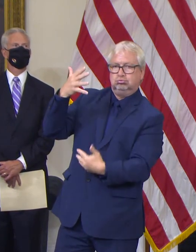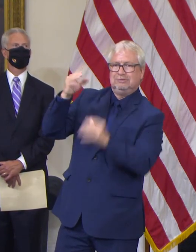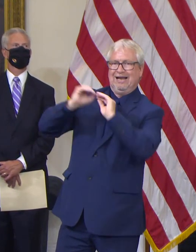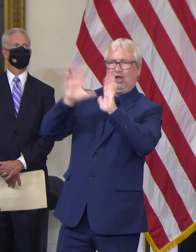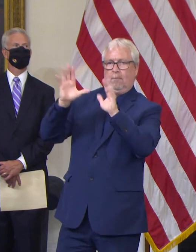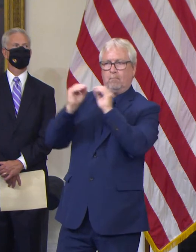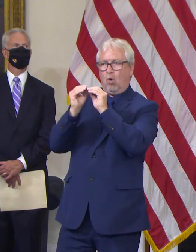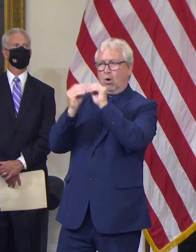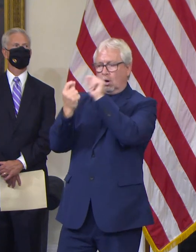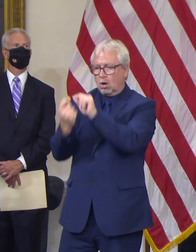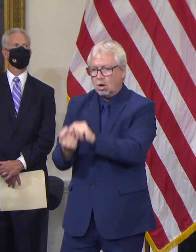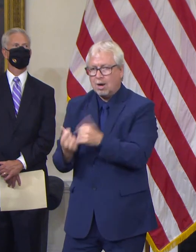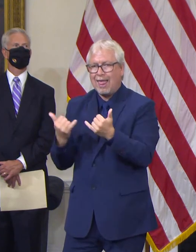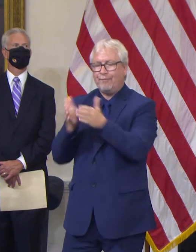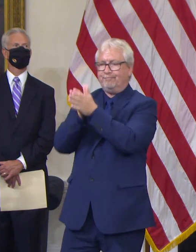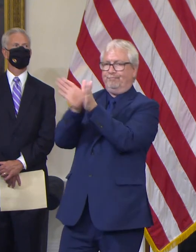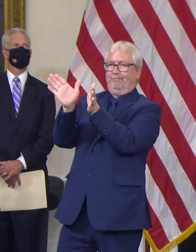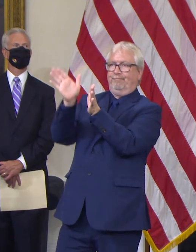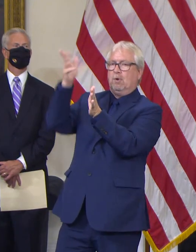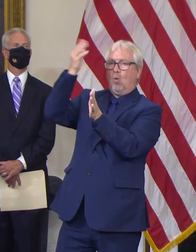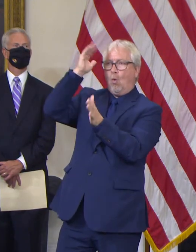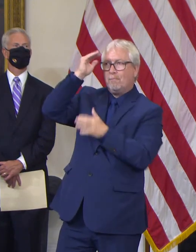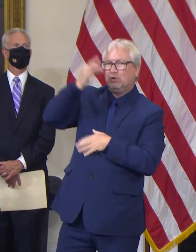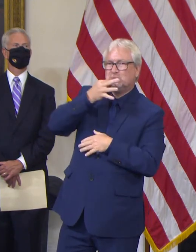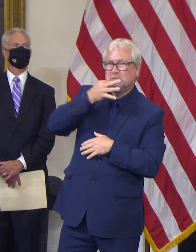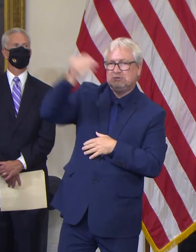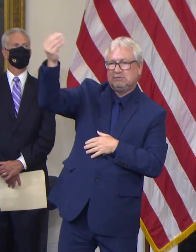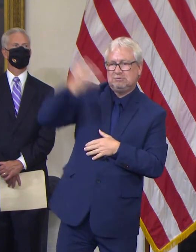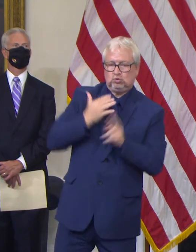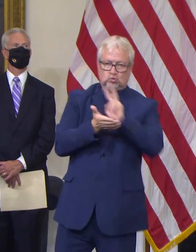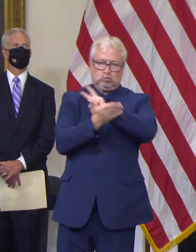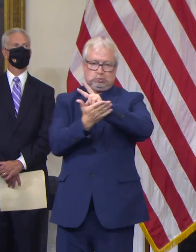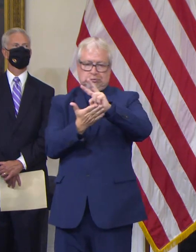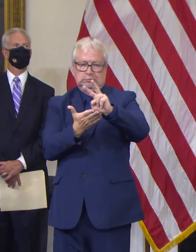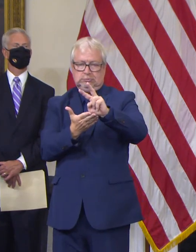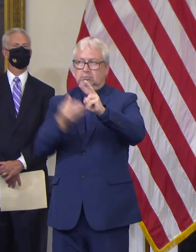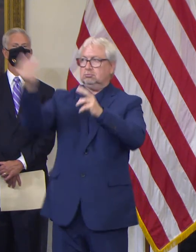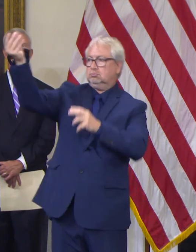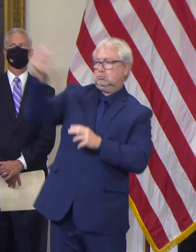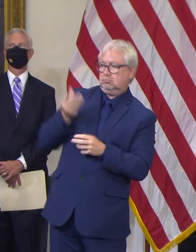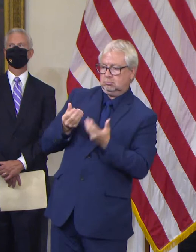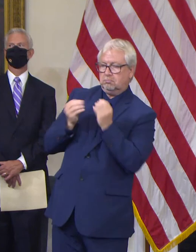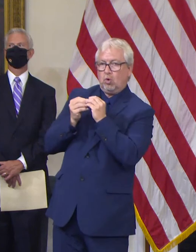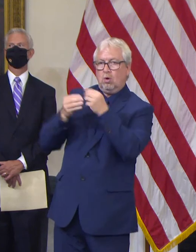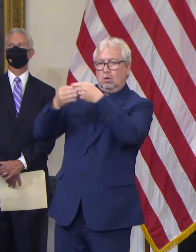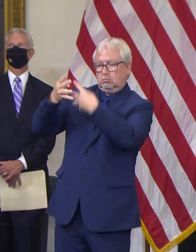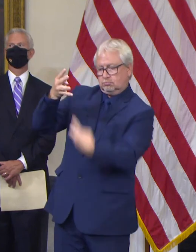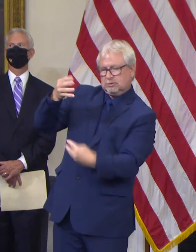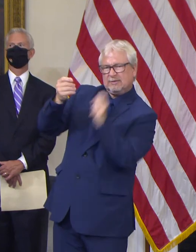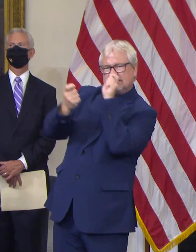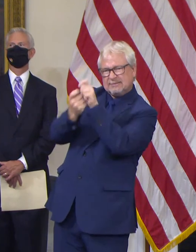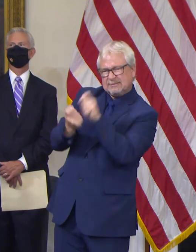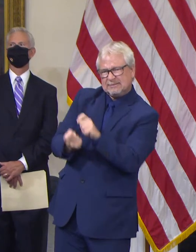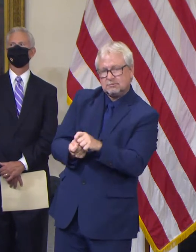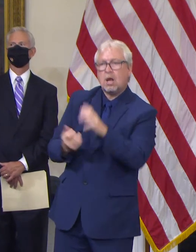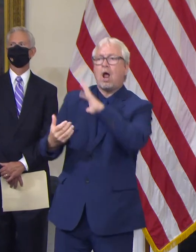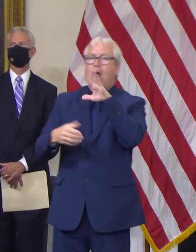weeks, perhaps Moderna and perhaps in 4 weeks the approval on children that are younger. But I just can't speak